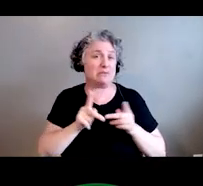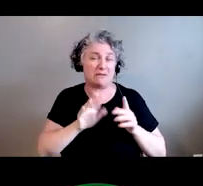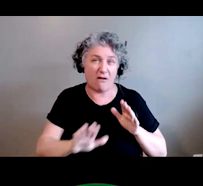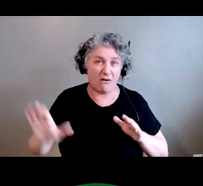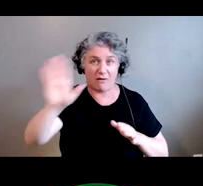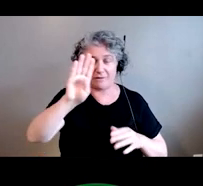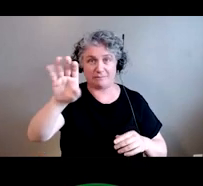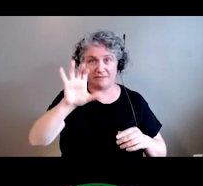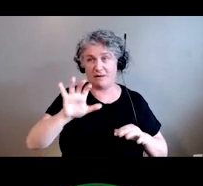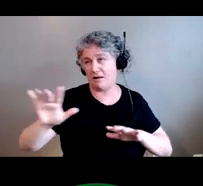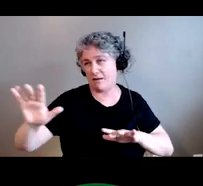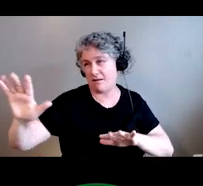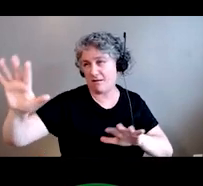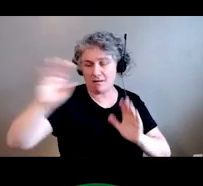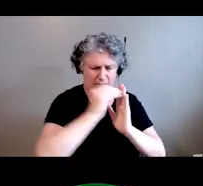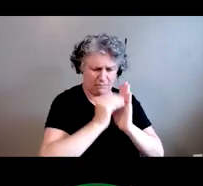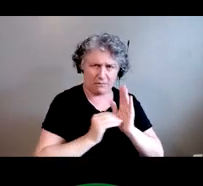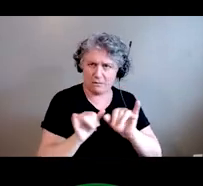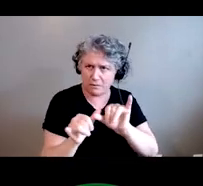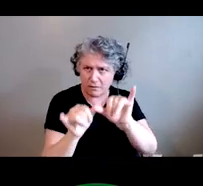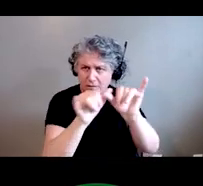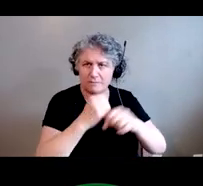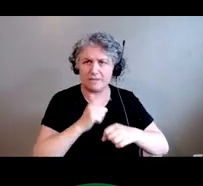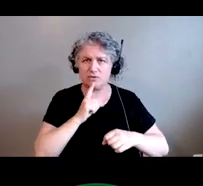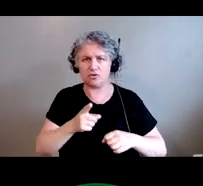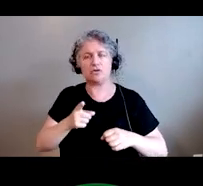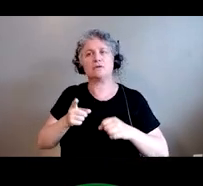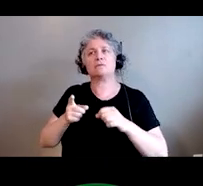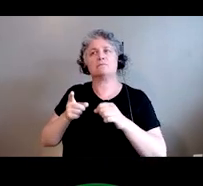and collectively the data set that we have gathered provides a cross-sectional perspective